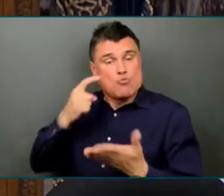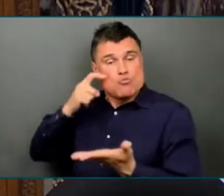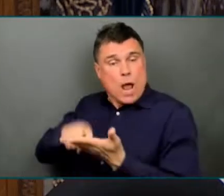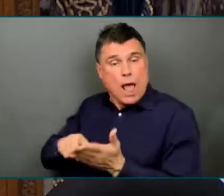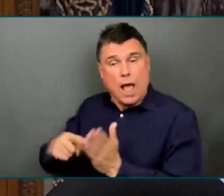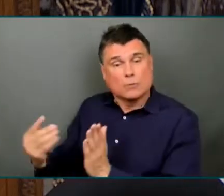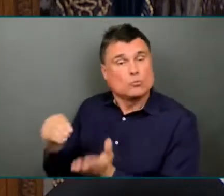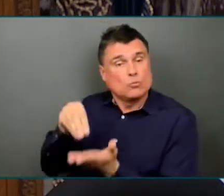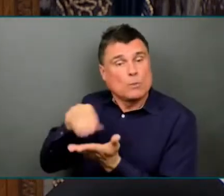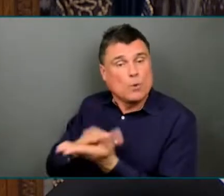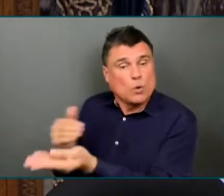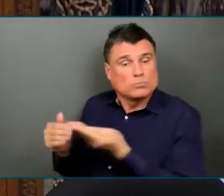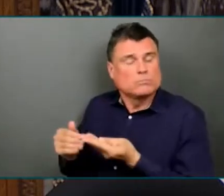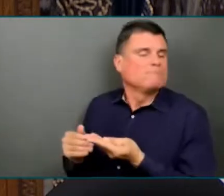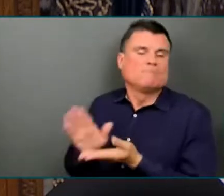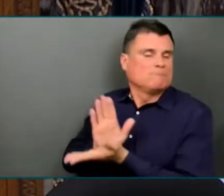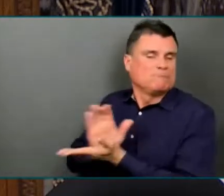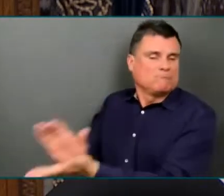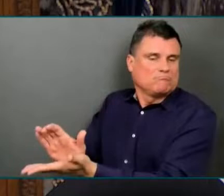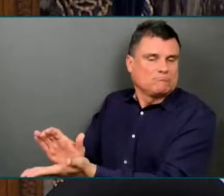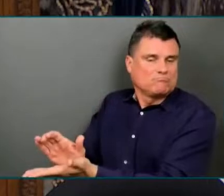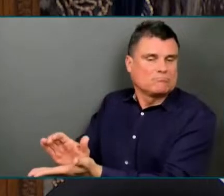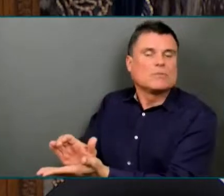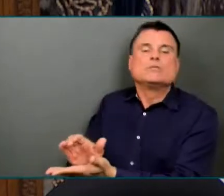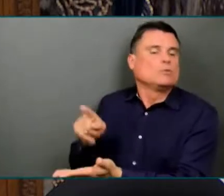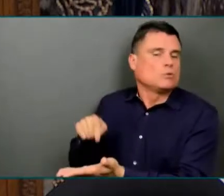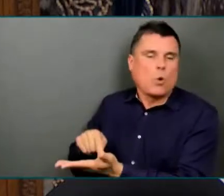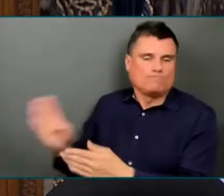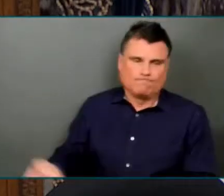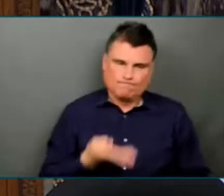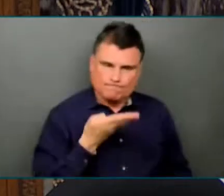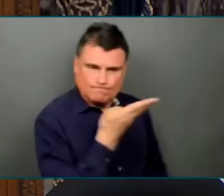residents. After it was certified, the province sought and won a ruling at the